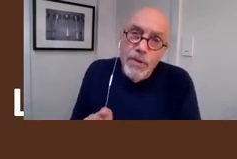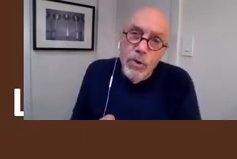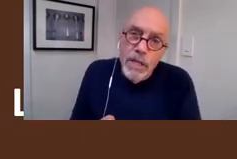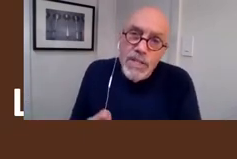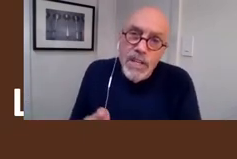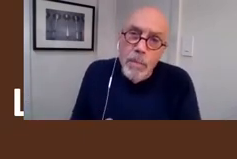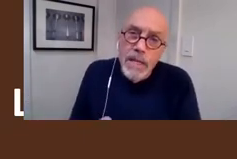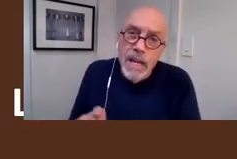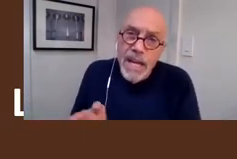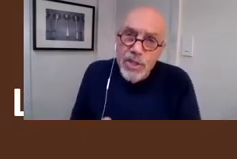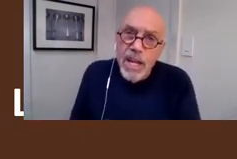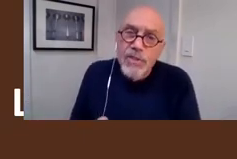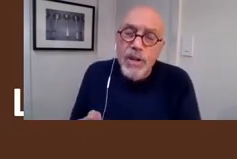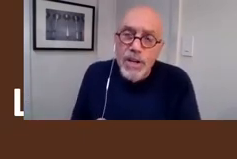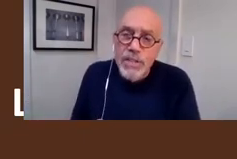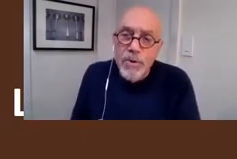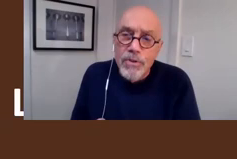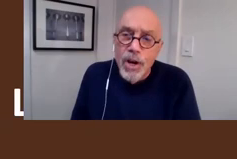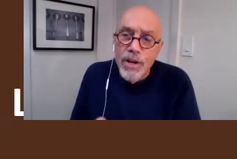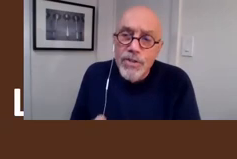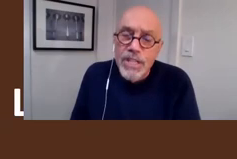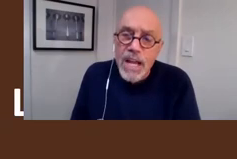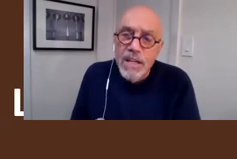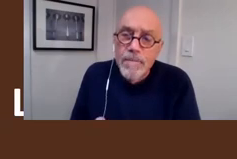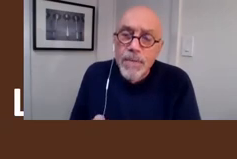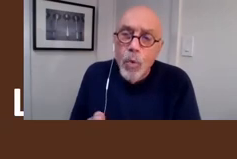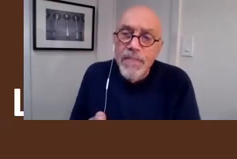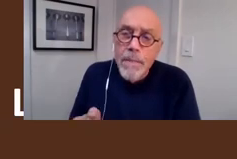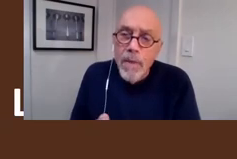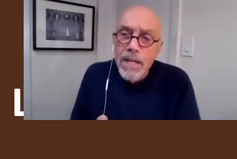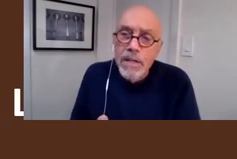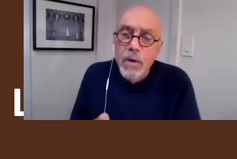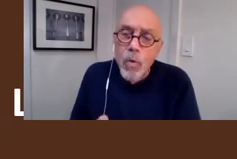what they are doing is helping educate the customer to understand what they might